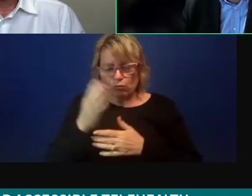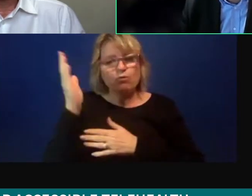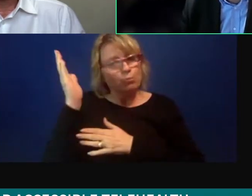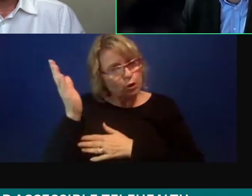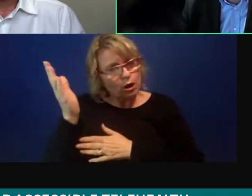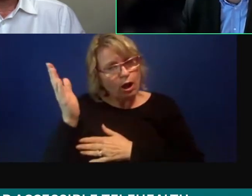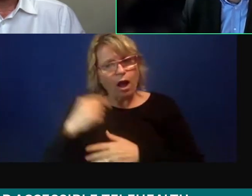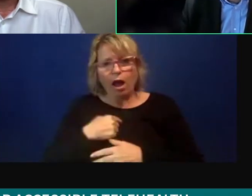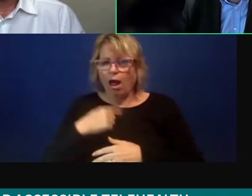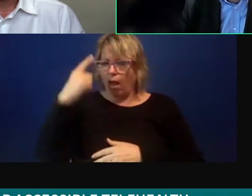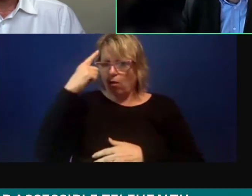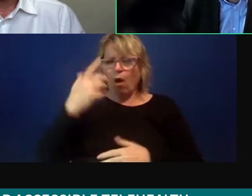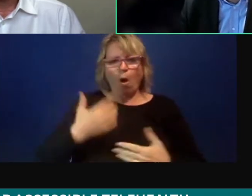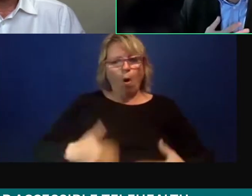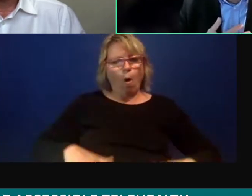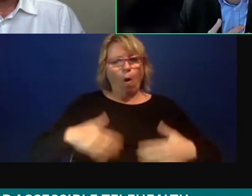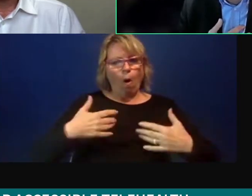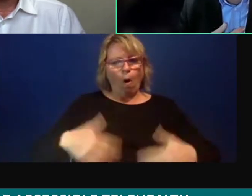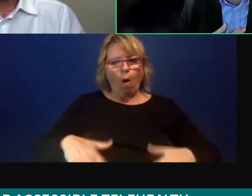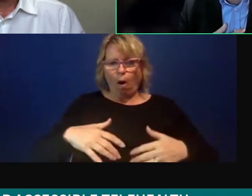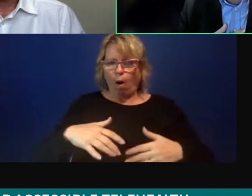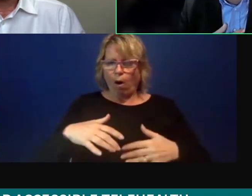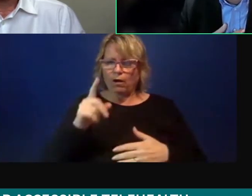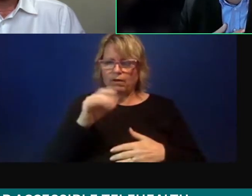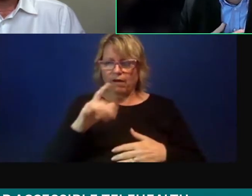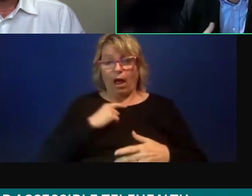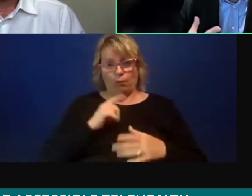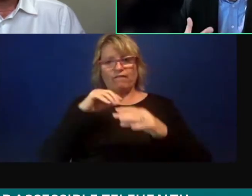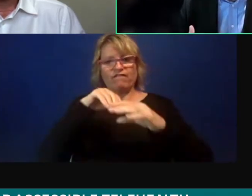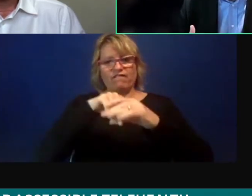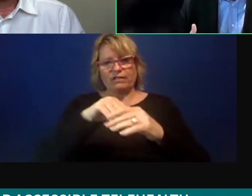it was an incredible device, probably would have invested myself. However,